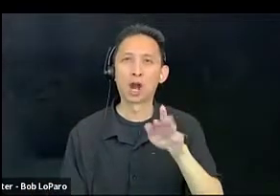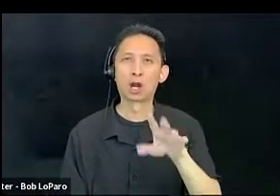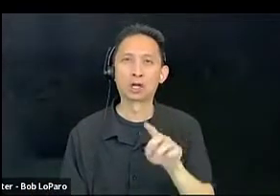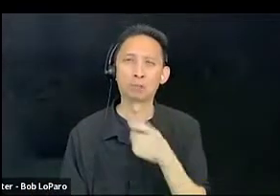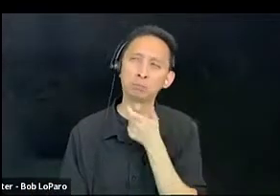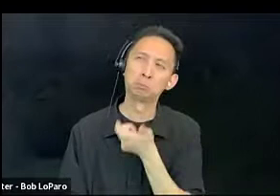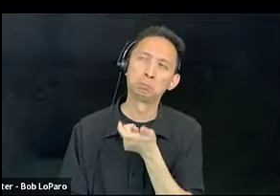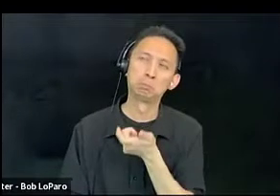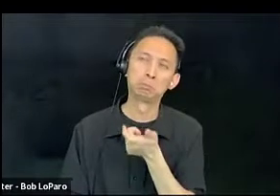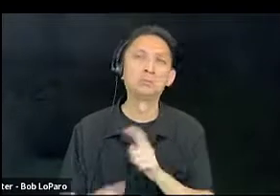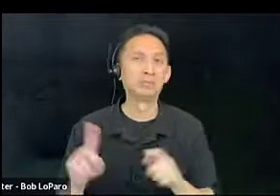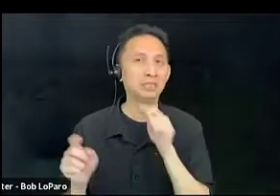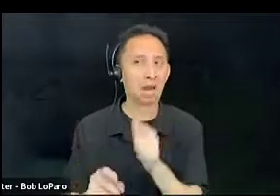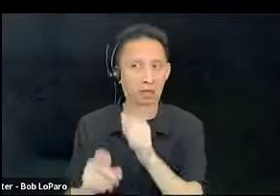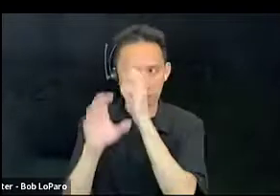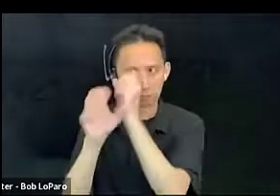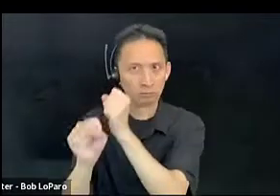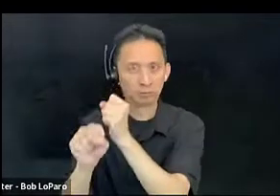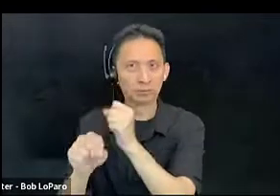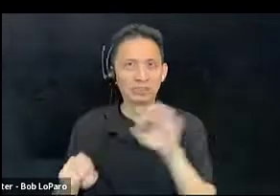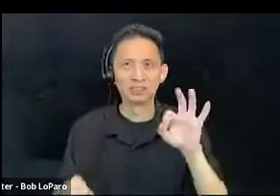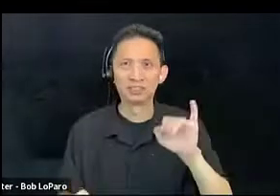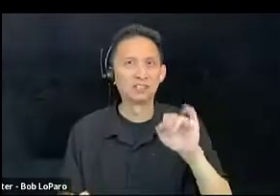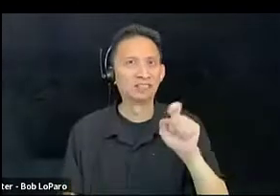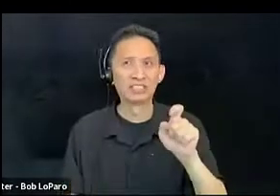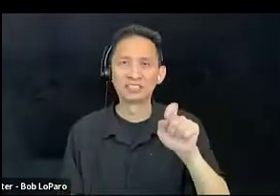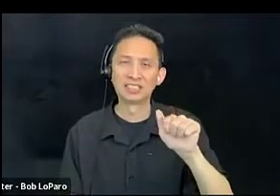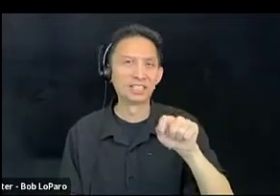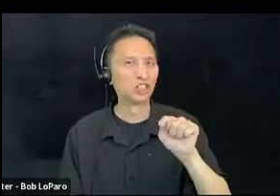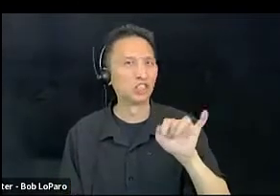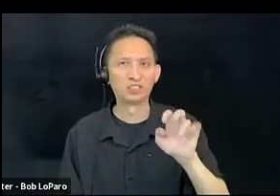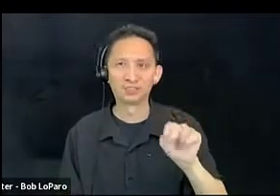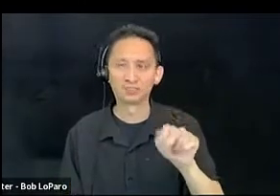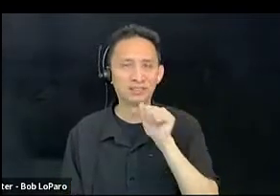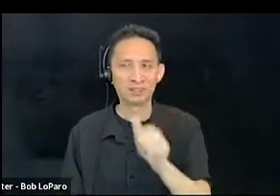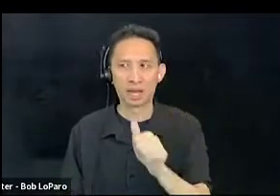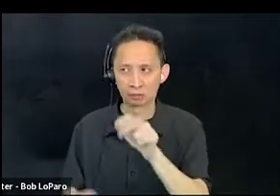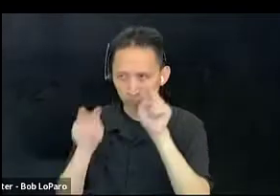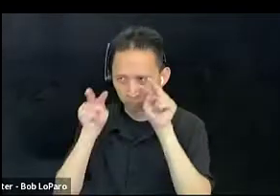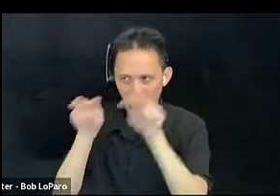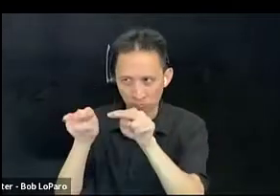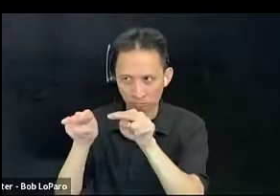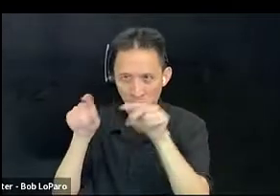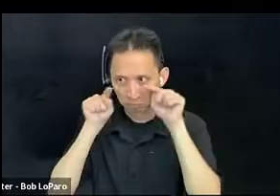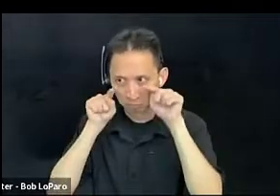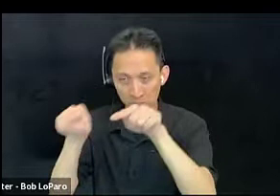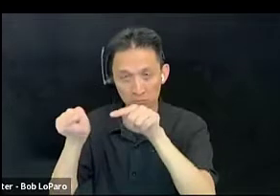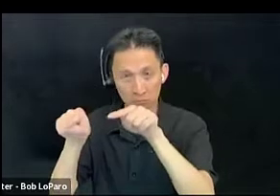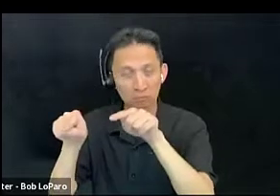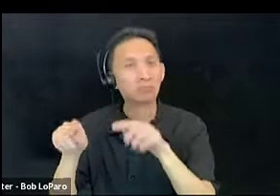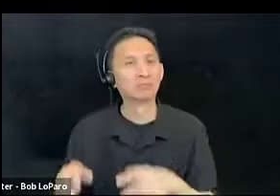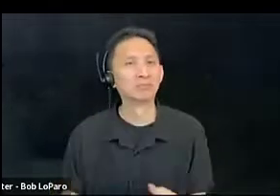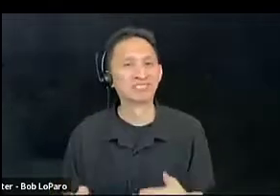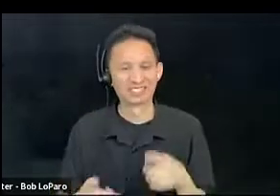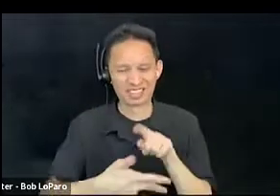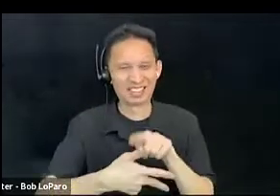So, if you're not able to make a fixation, a prolonged fixation, there's just no way that an eye gaze system is going to be appropriate.